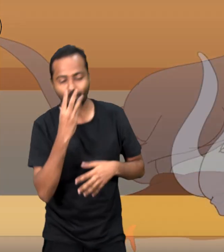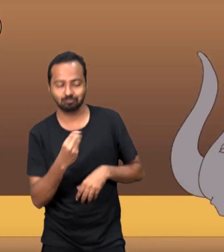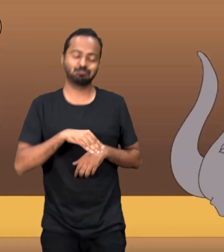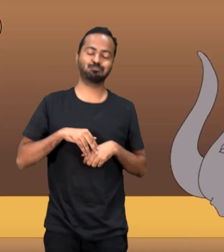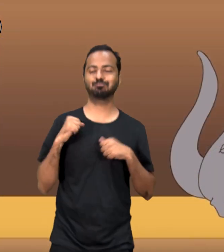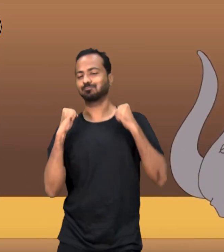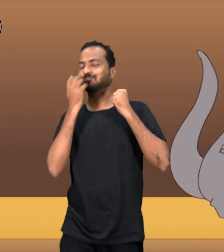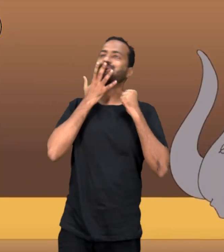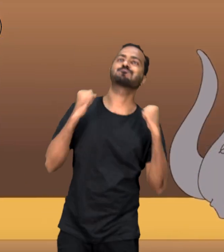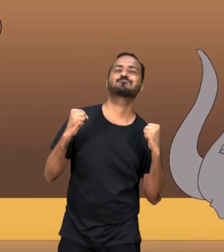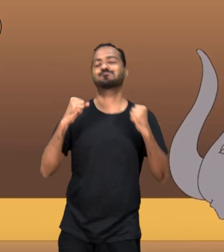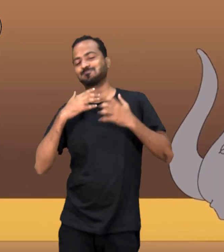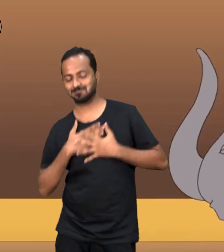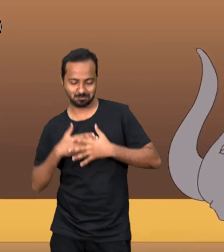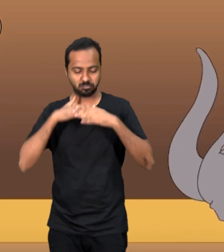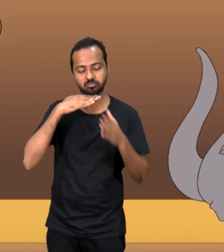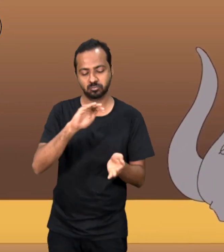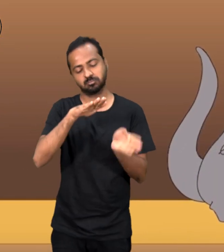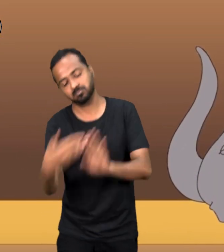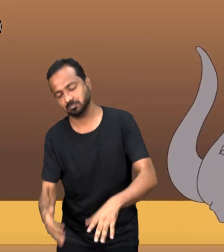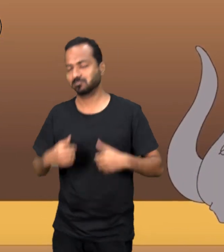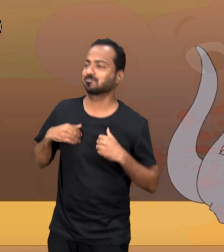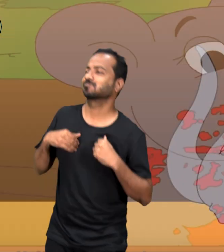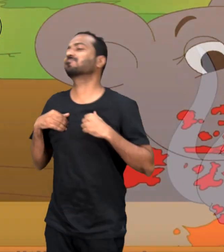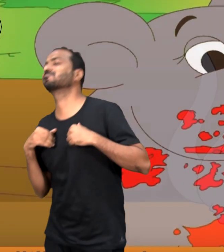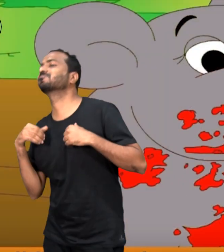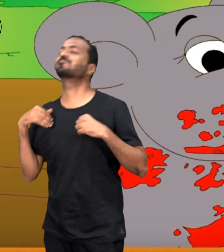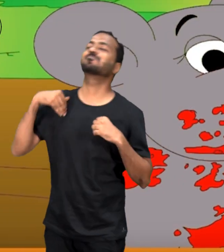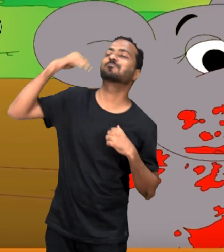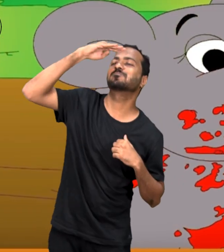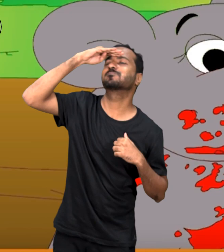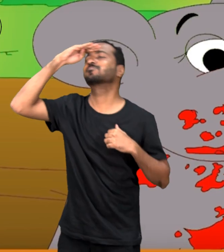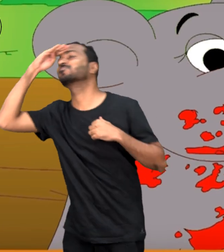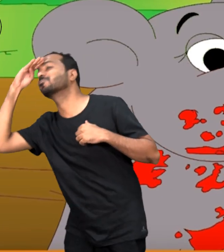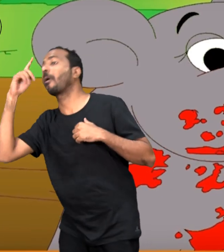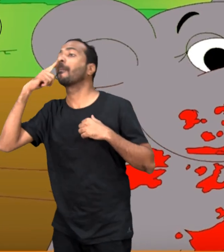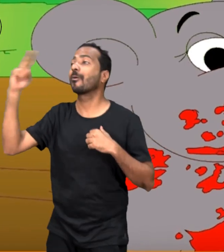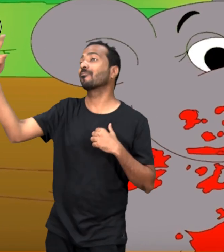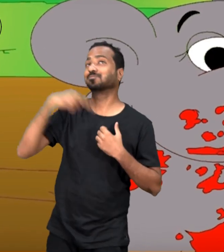And saved the child. His mouse was loaded with blood because he killed that snake.